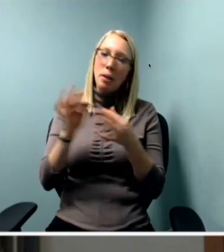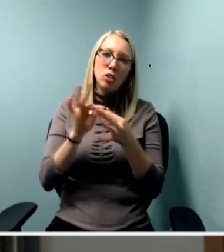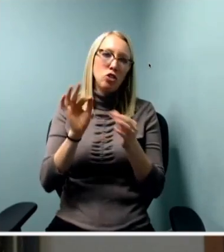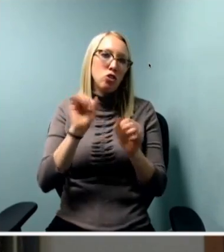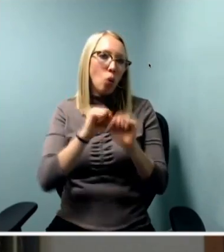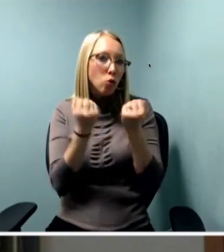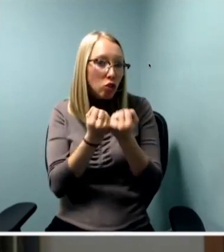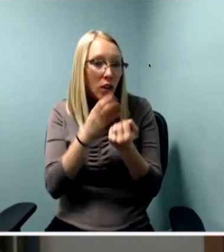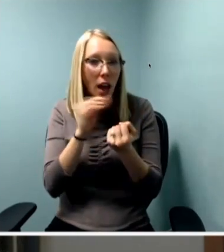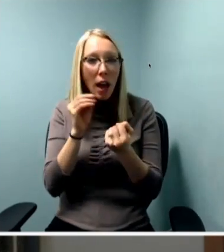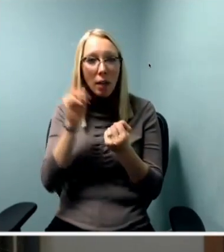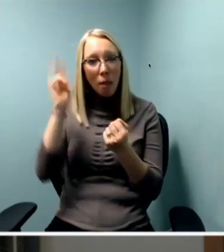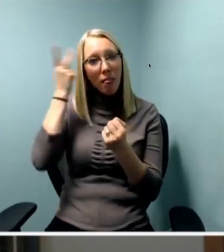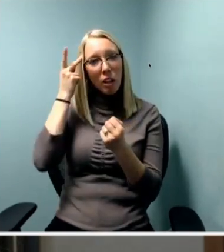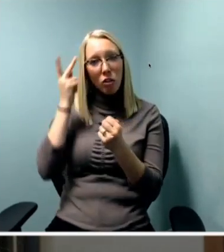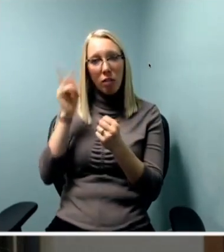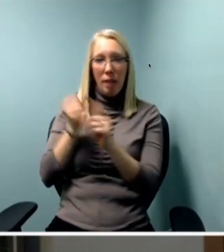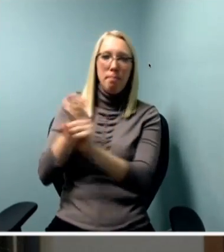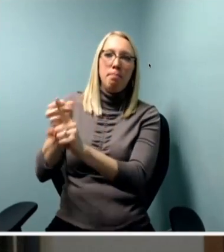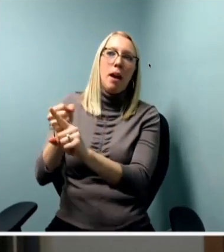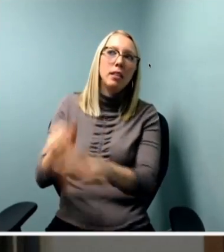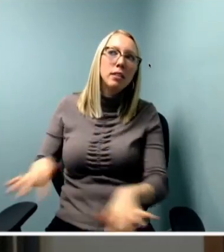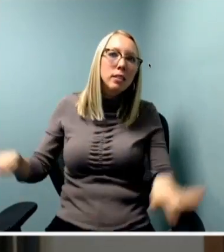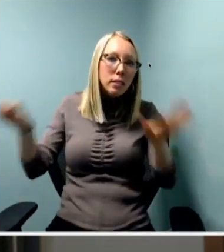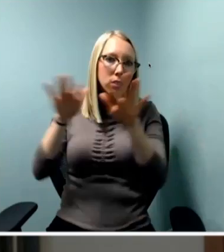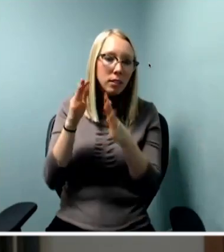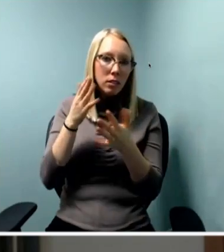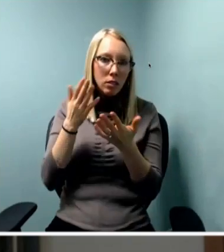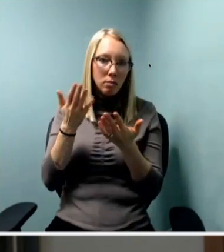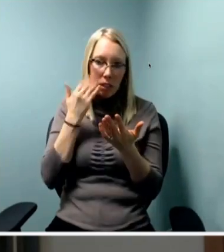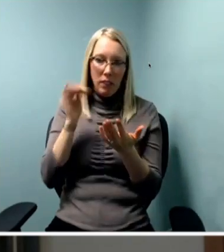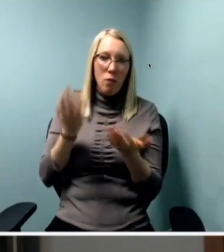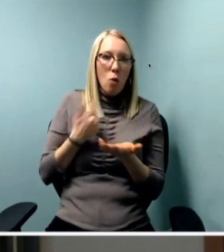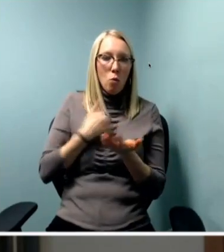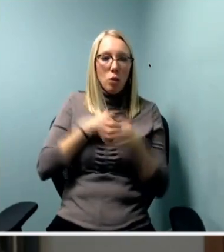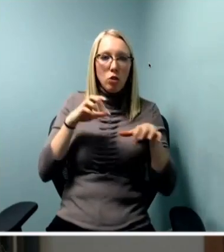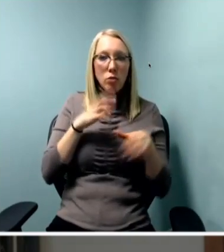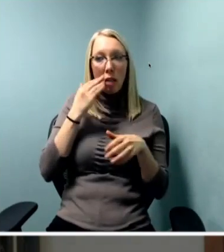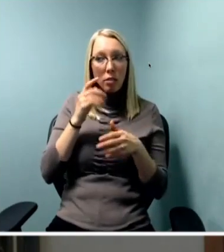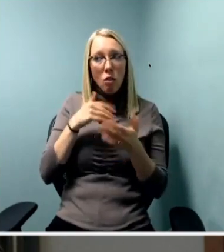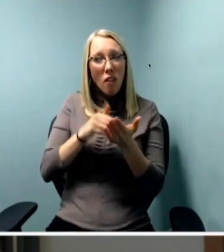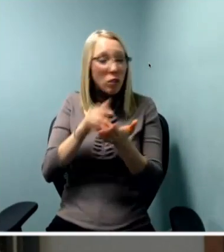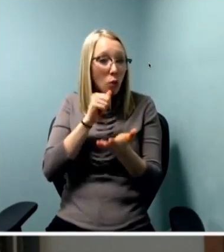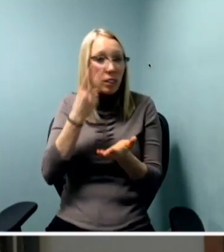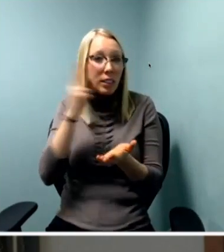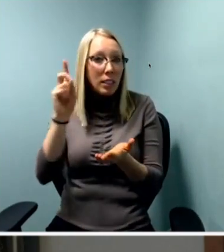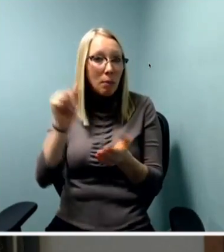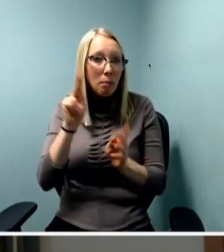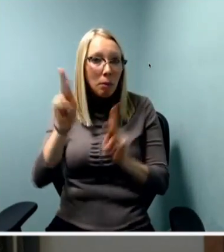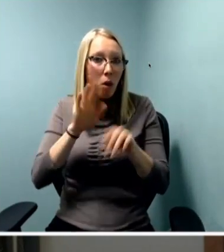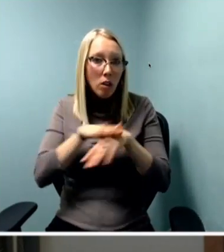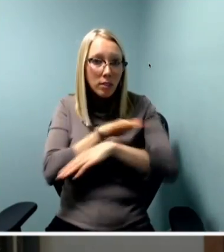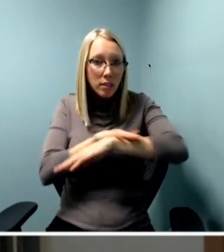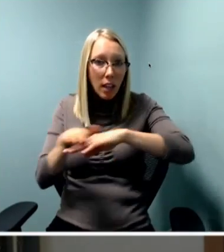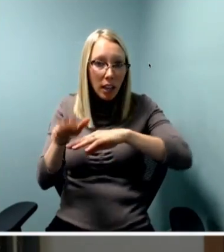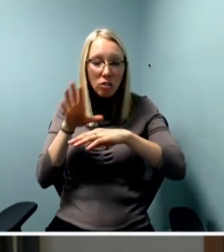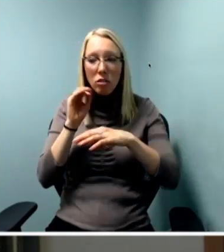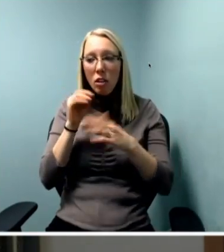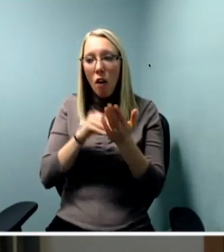impact to what we were doing because you did not see disabled people on stage, and you did not see disabled and non-disabled people